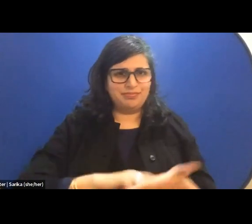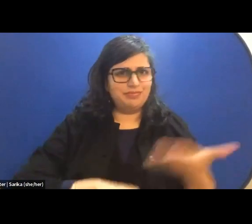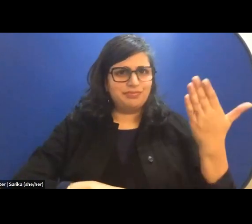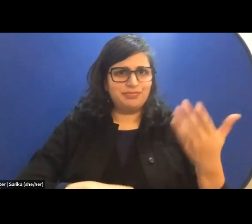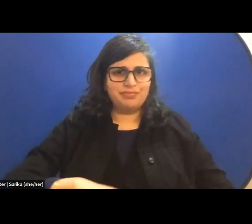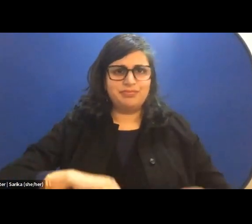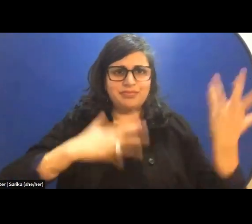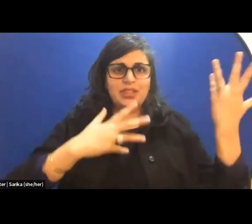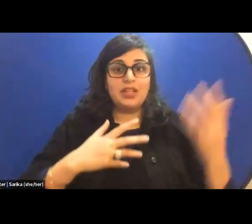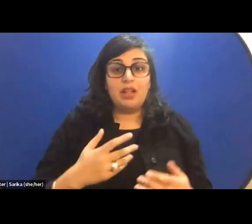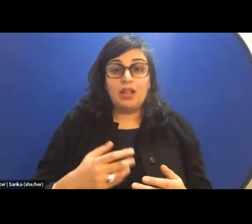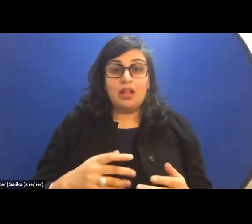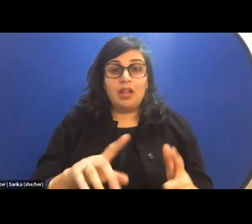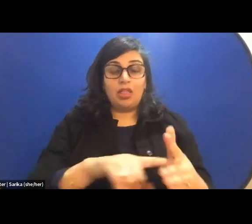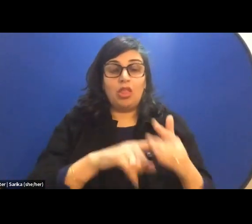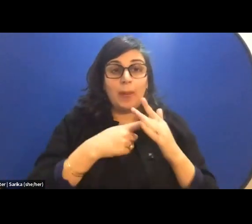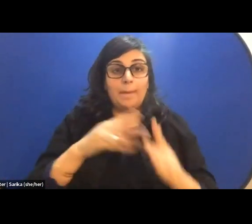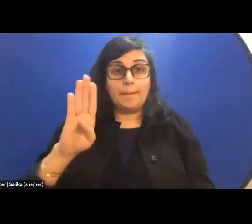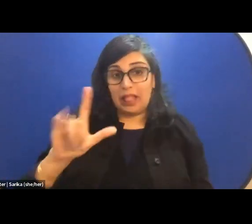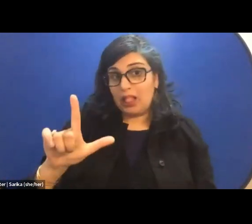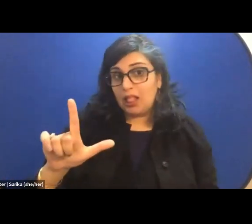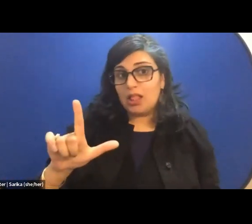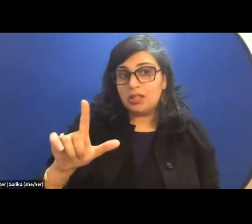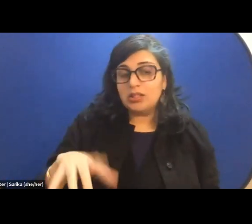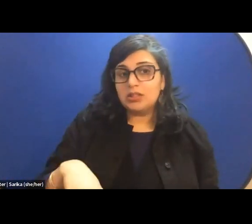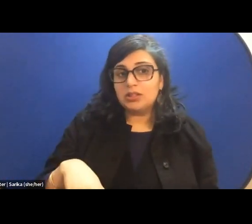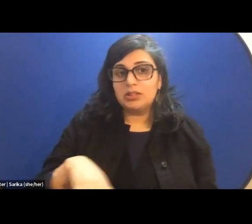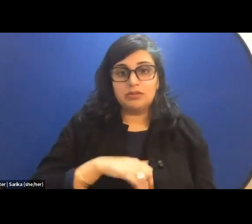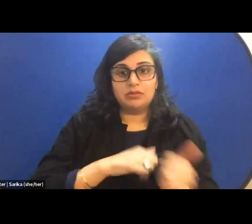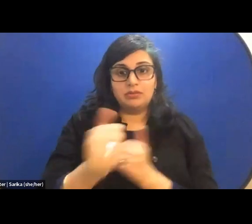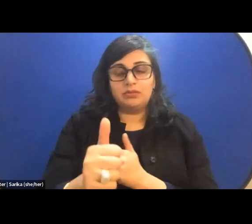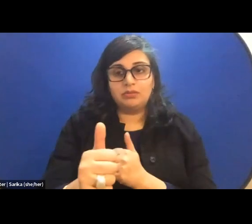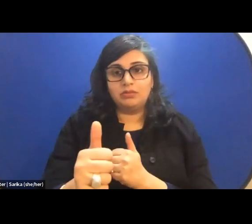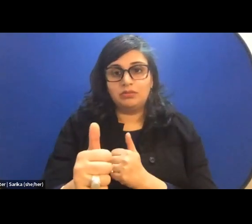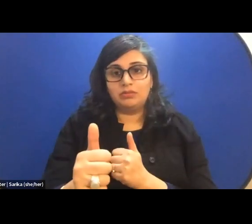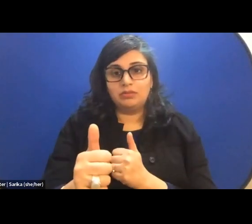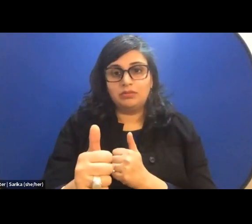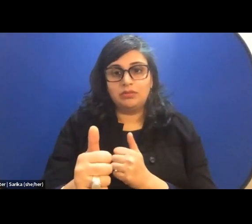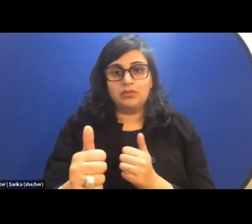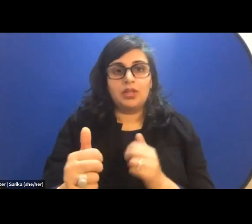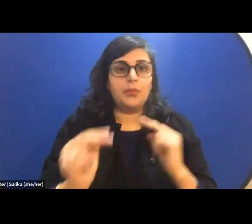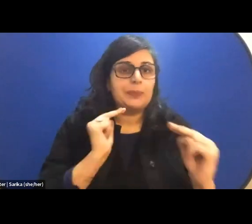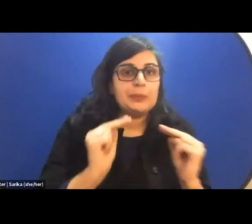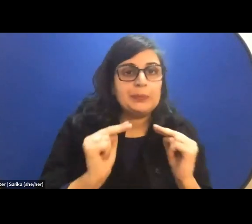to roll back the progress that we have made. So for those who don't